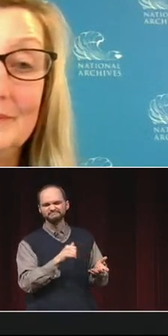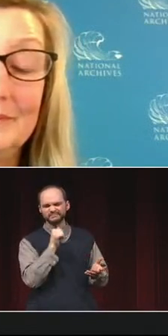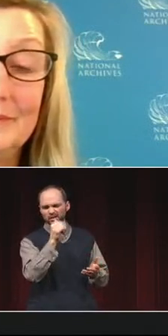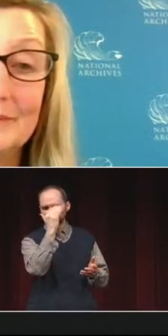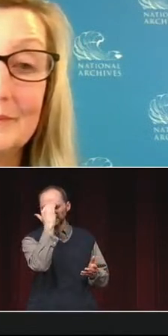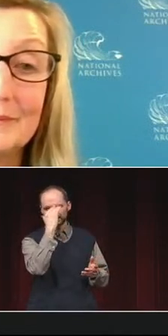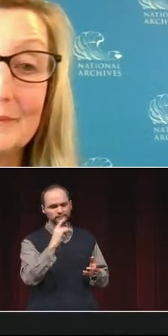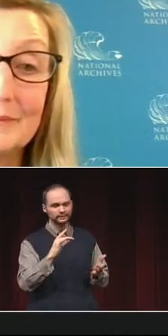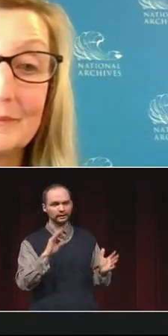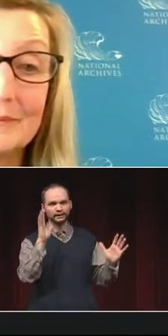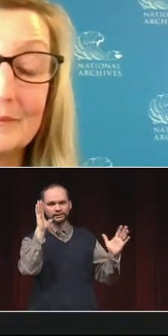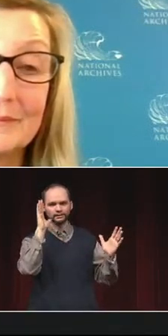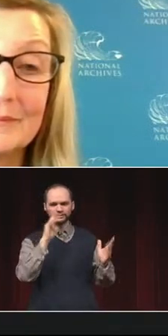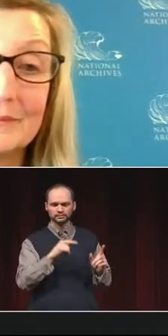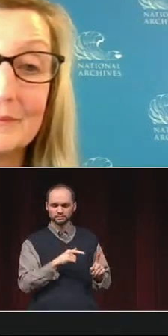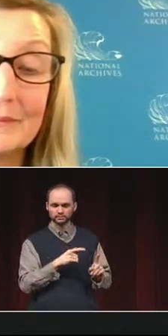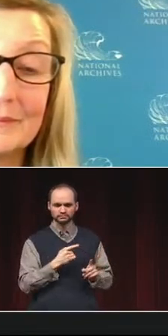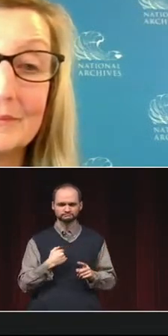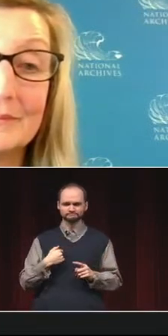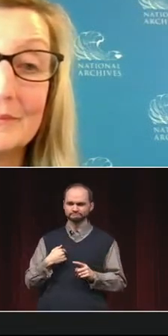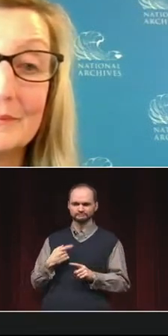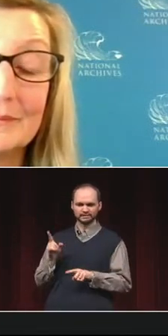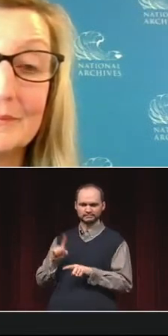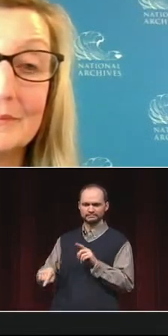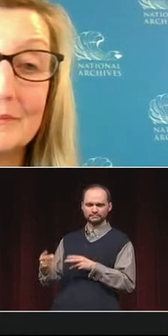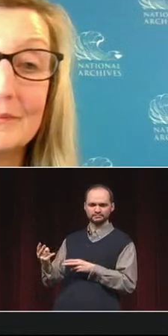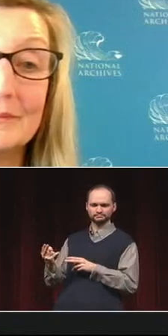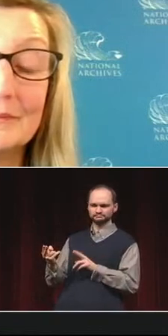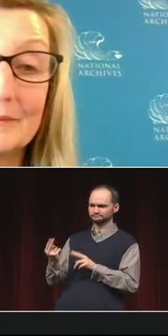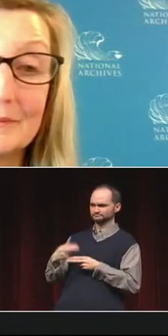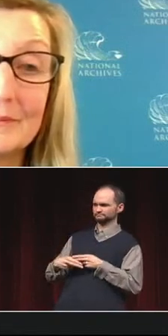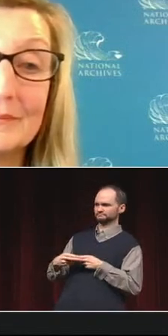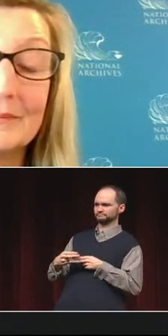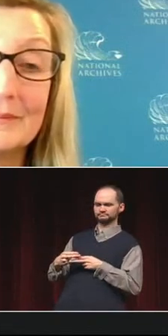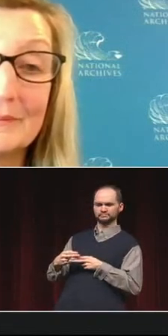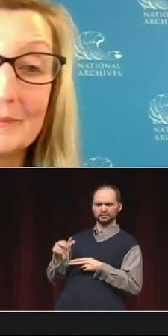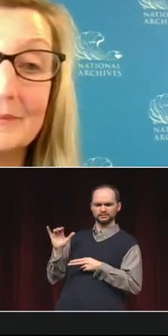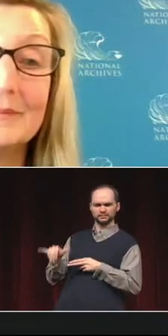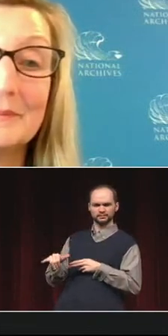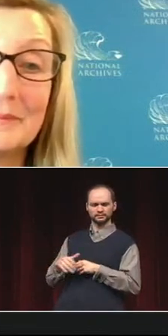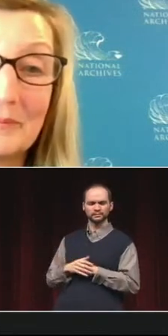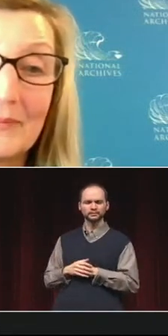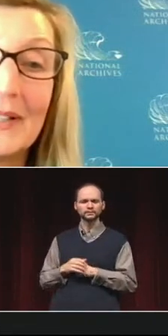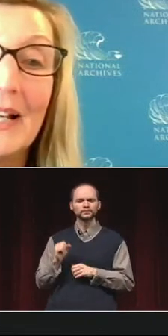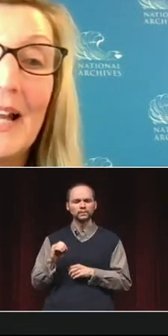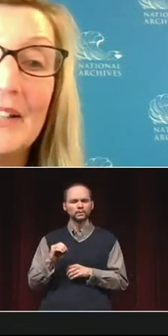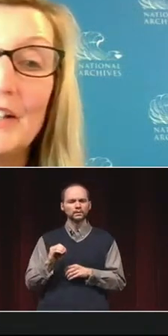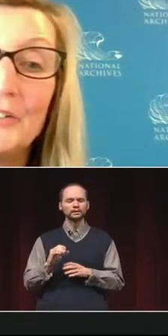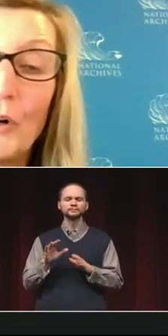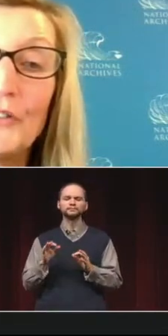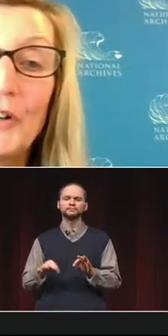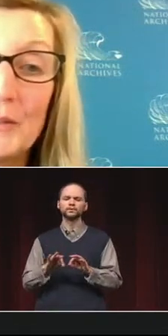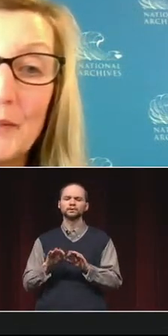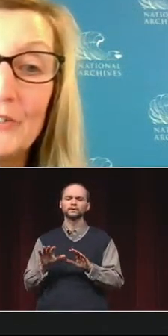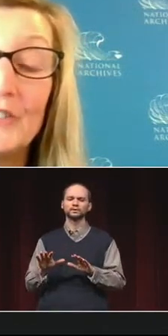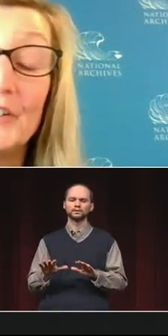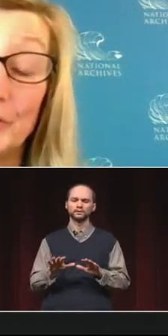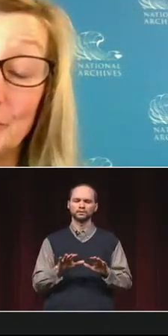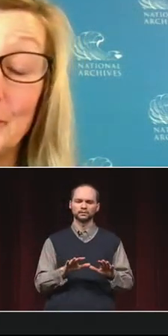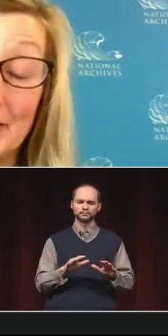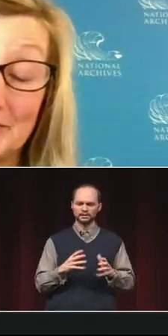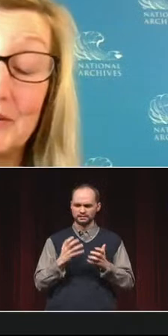element in any fight. The calm and the anger. >> >>: And you also mentioned that you had met